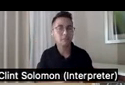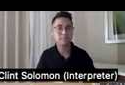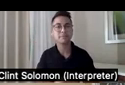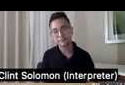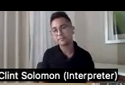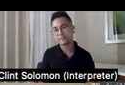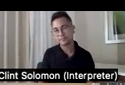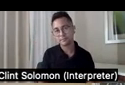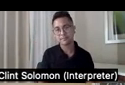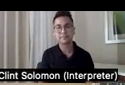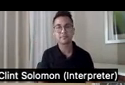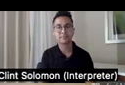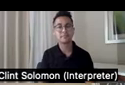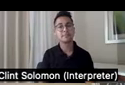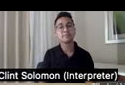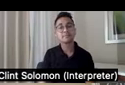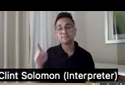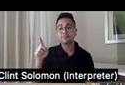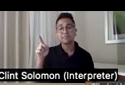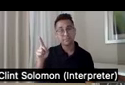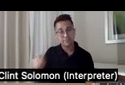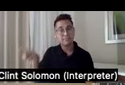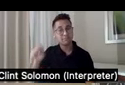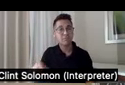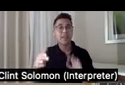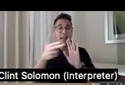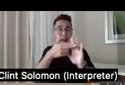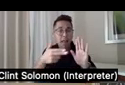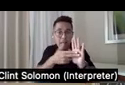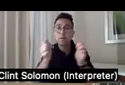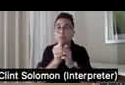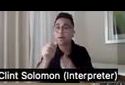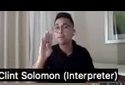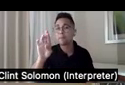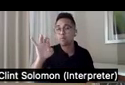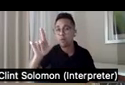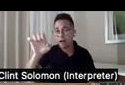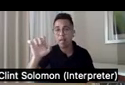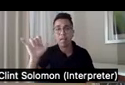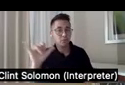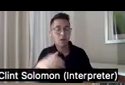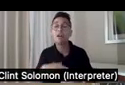and of course these can be labeled in braille too and by the way for the learners who are at a